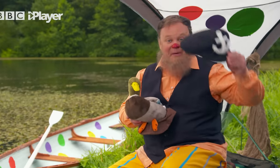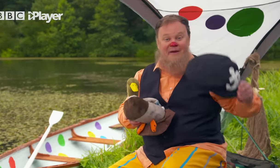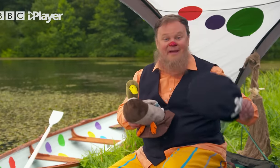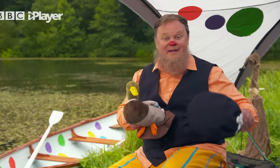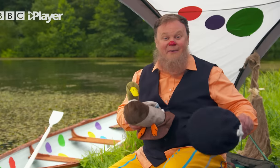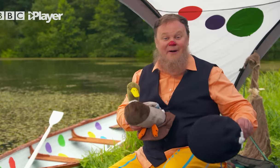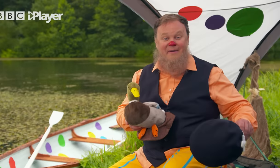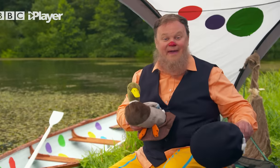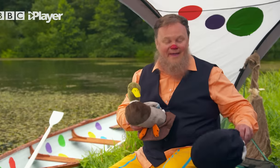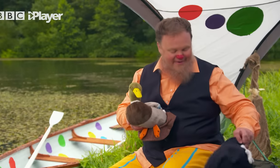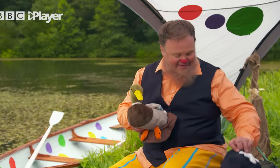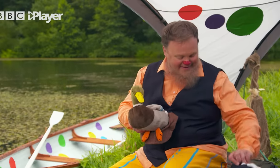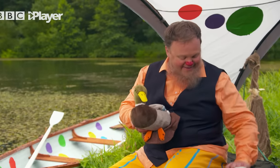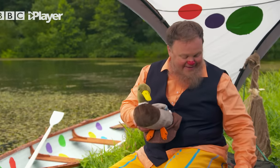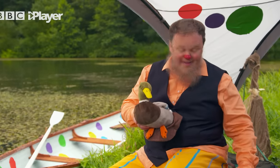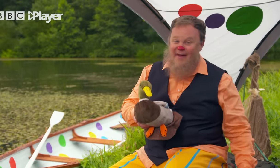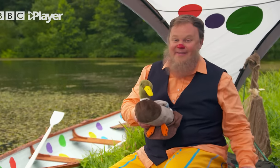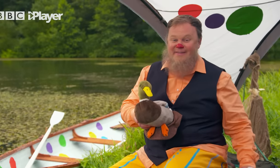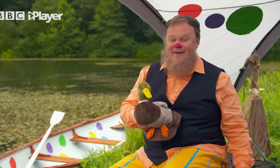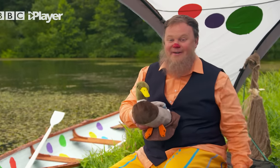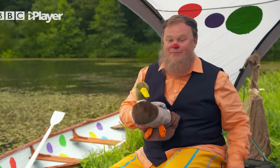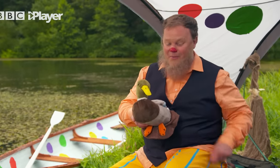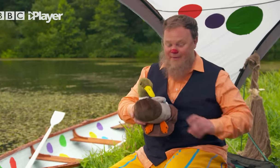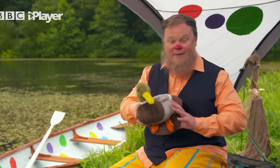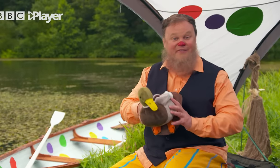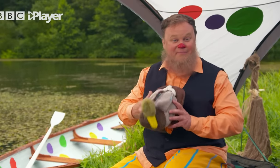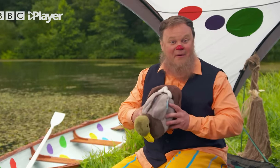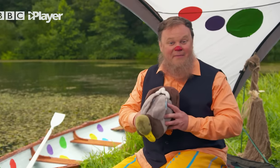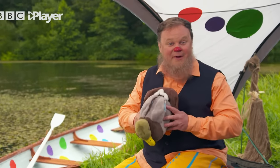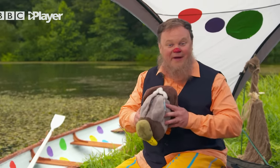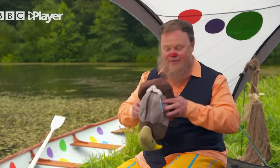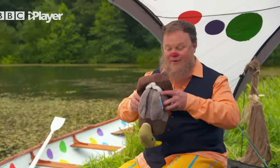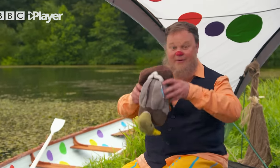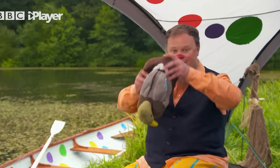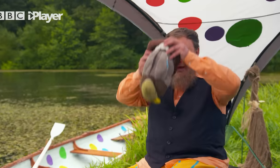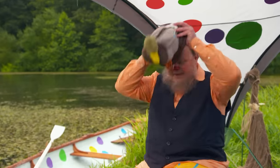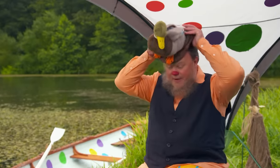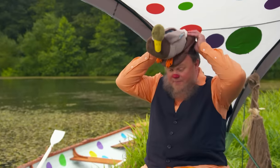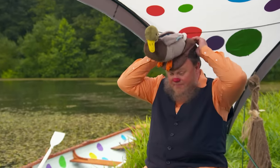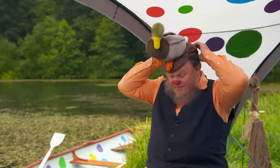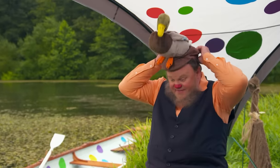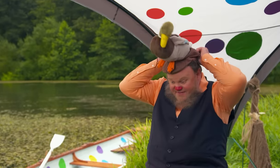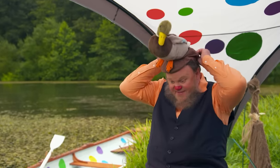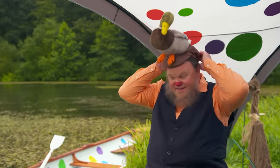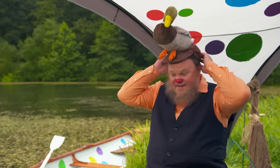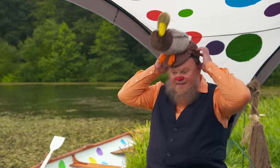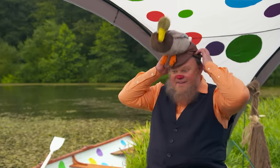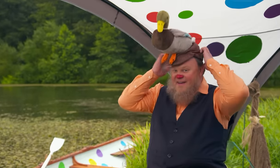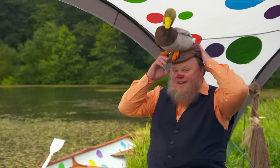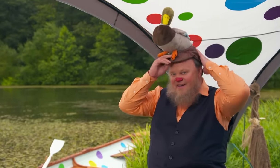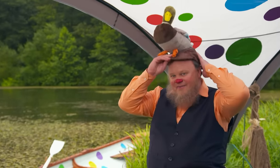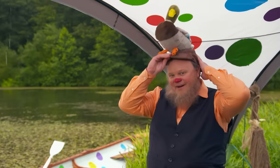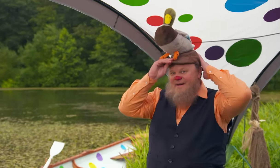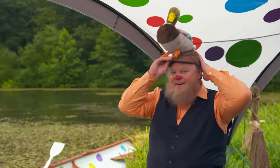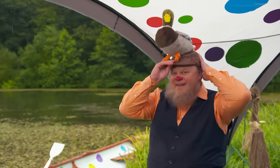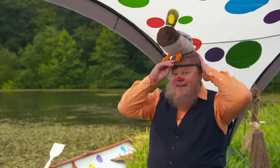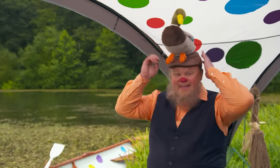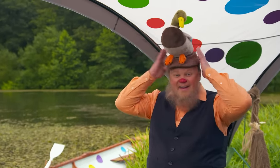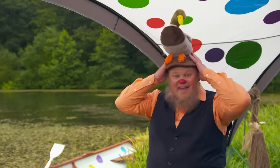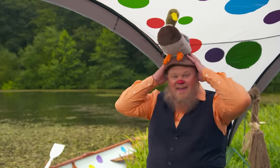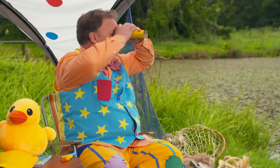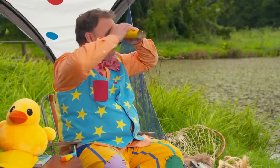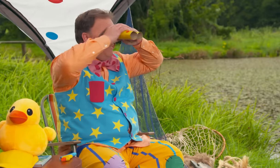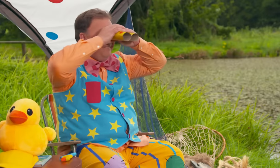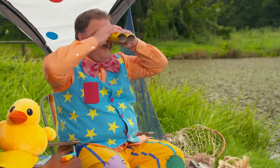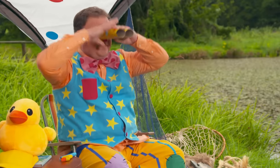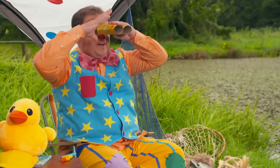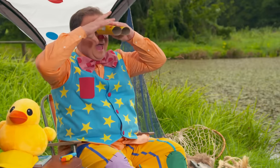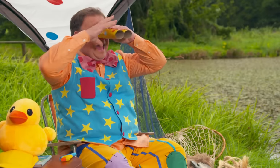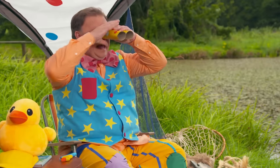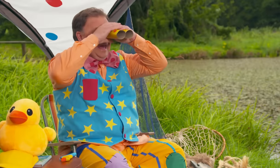barely know i'm here and the ducks won't be able to spot me either here we go what about that lady